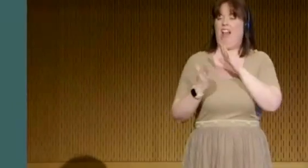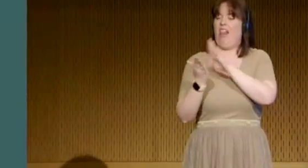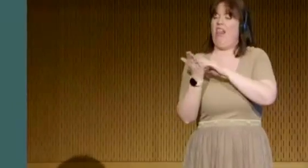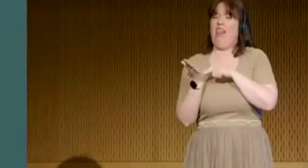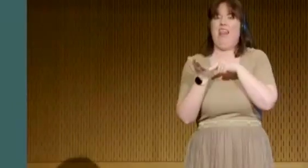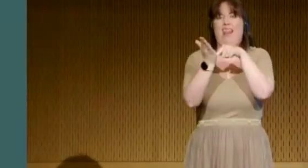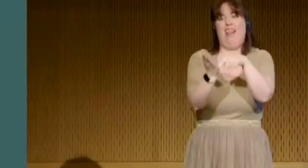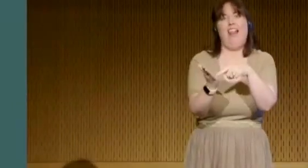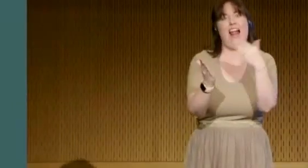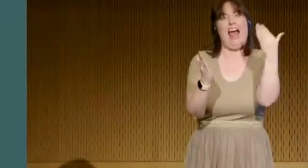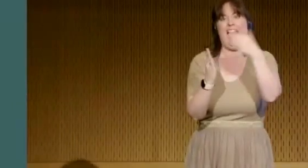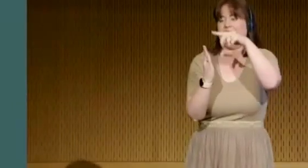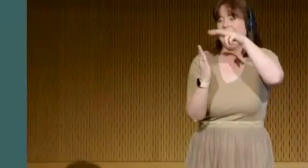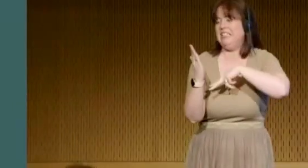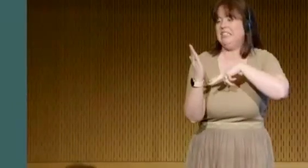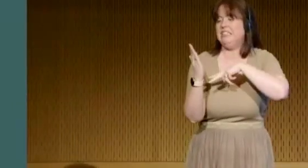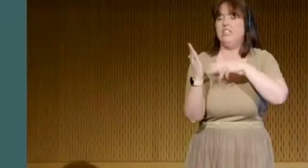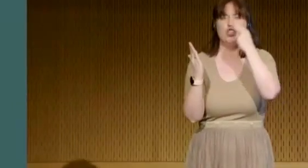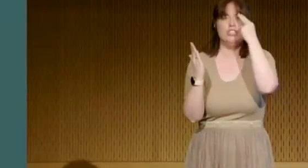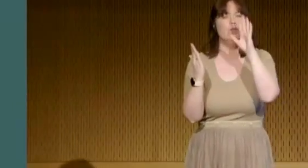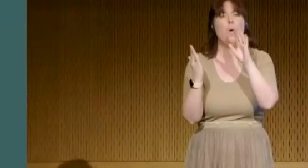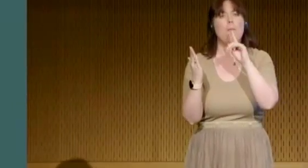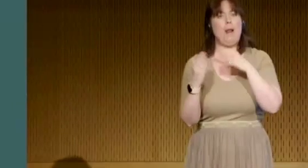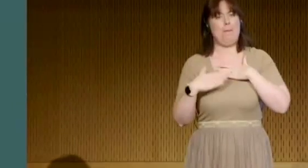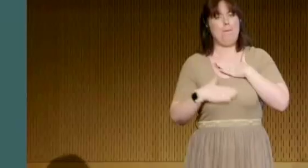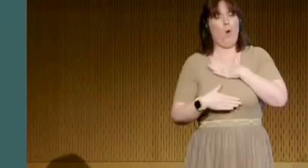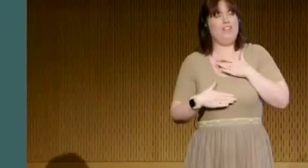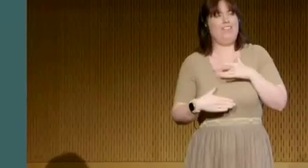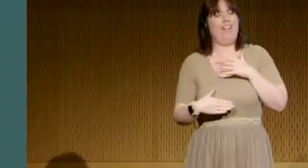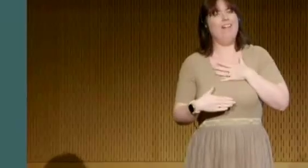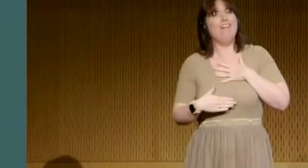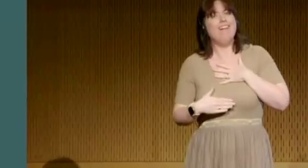going on, but emotionally that student comes into the classroom, sees something that's more